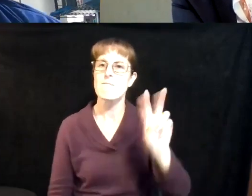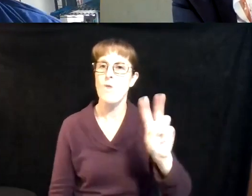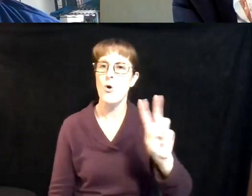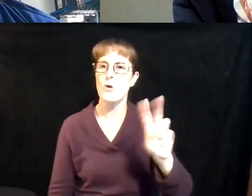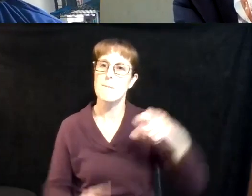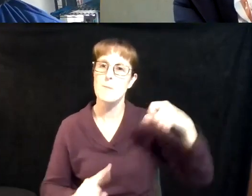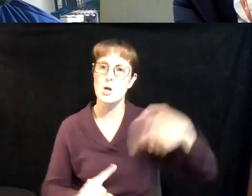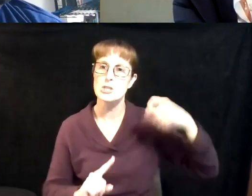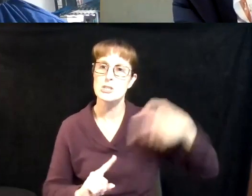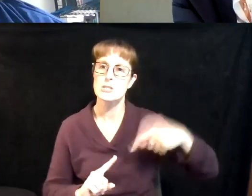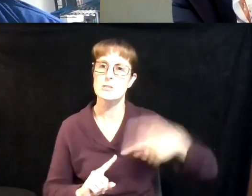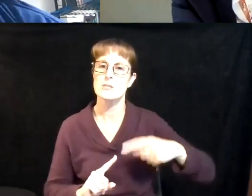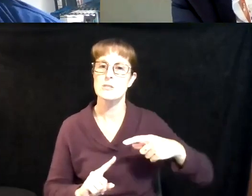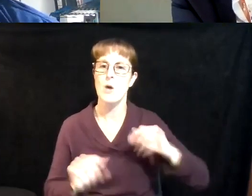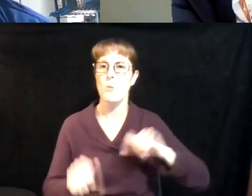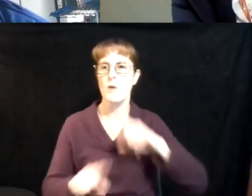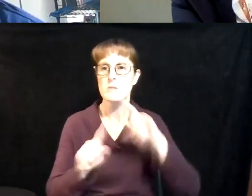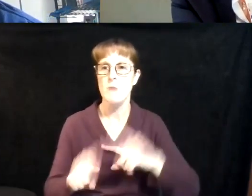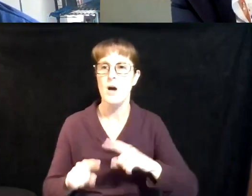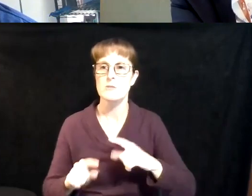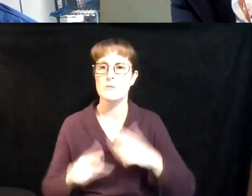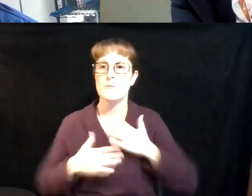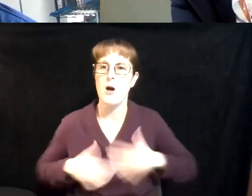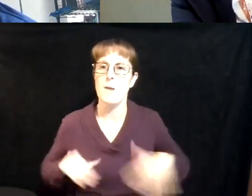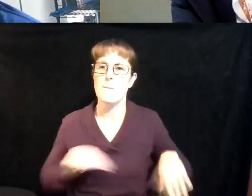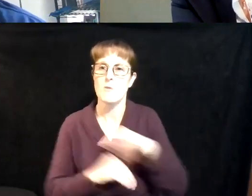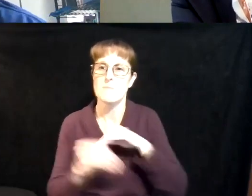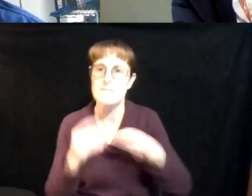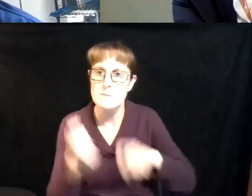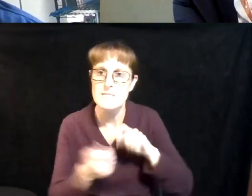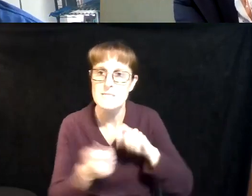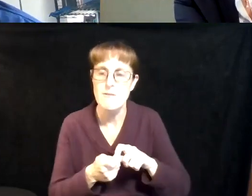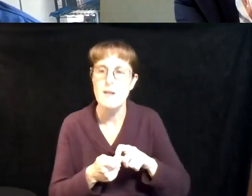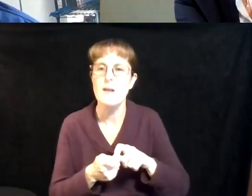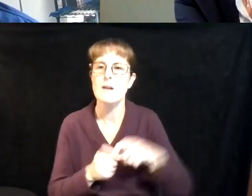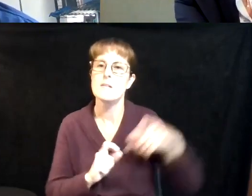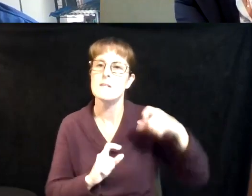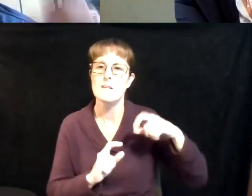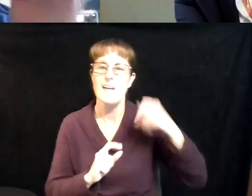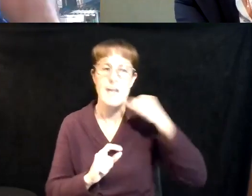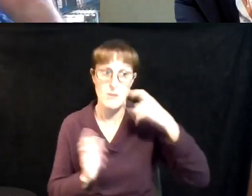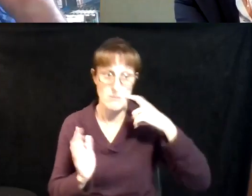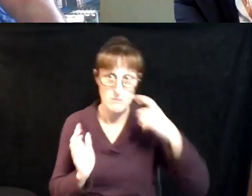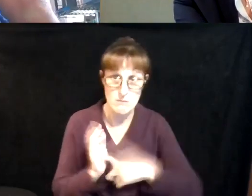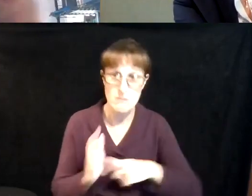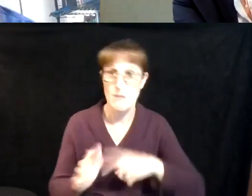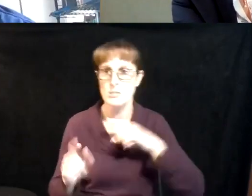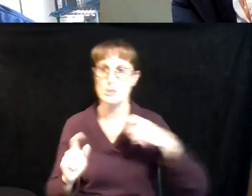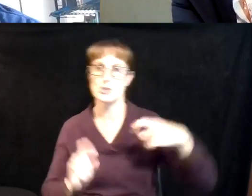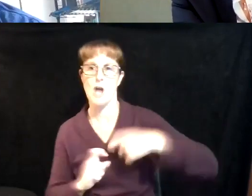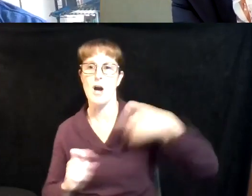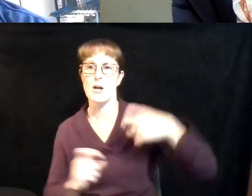with shock to certain movements and to collect data. He said the device would meet the criteria